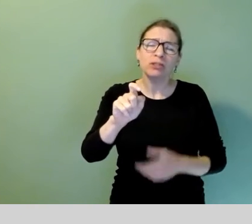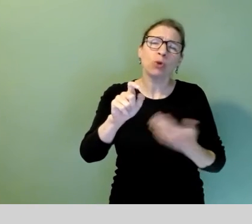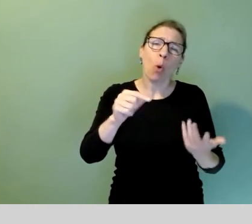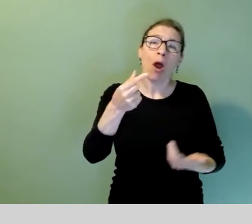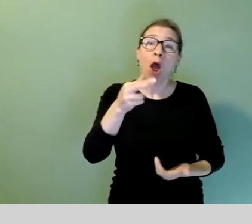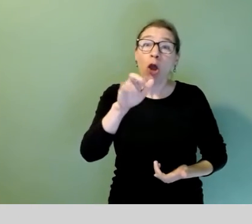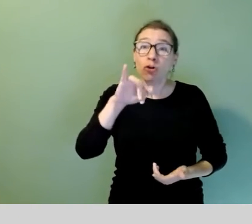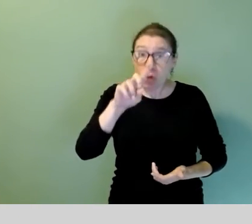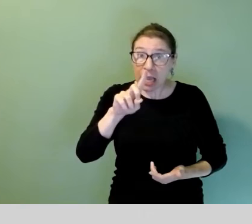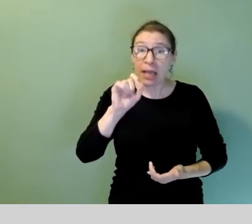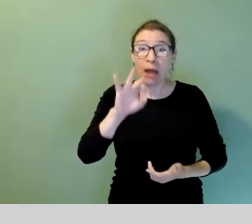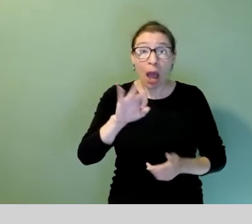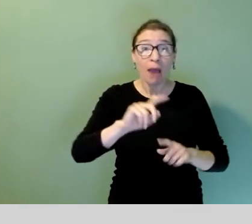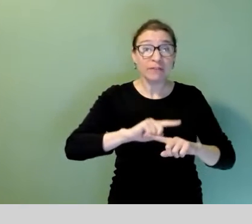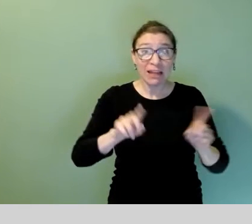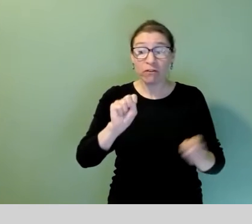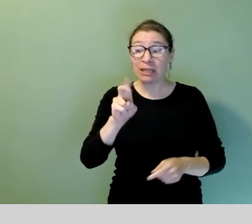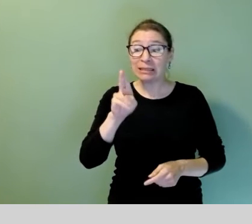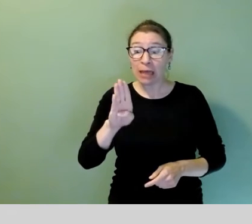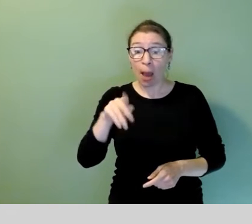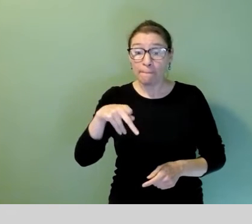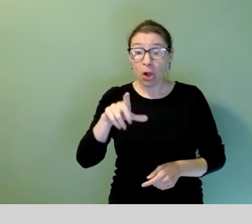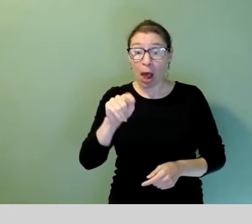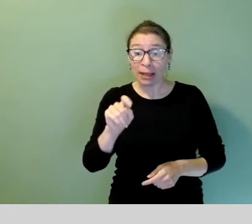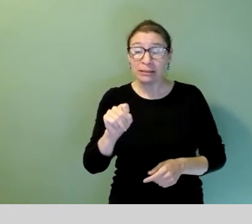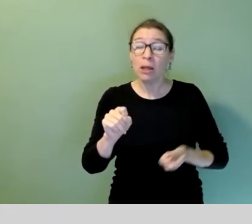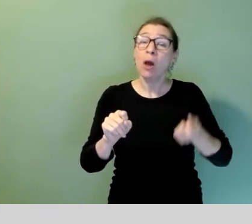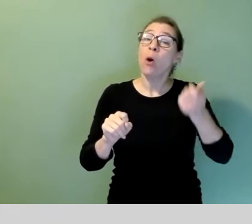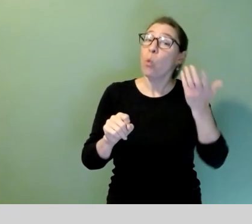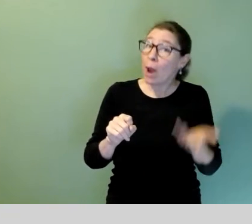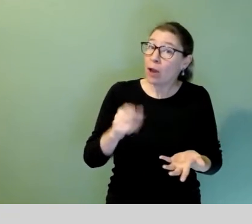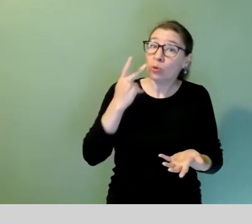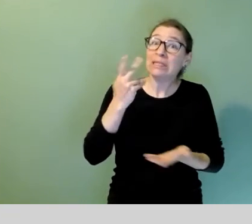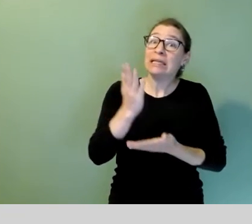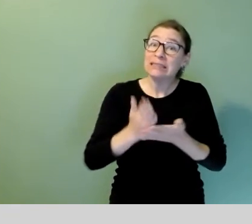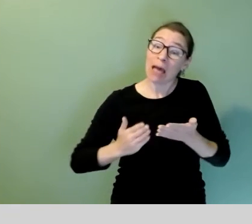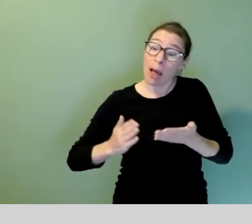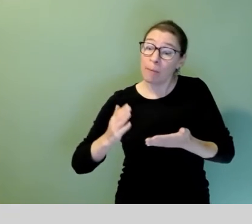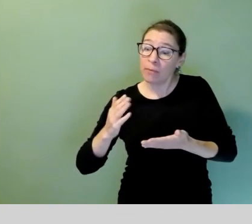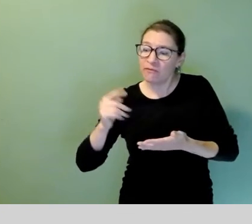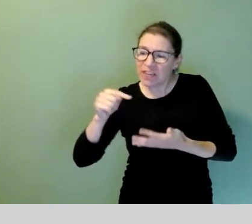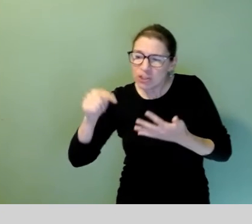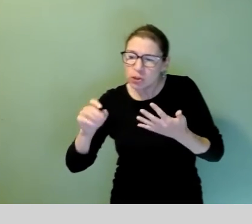of different subplots, where you have some features of your data aligned along the rows.